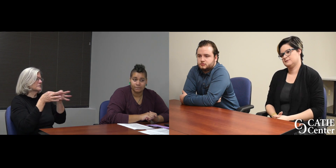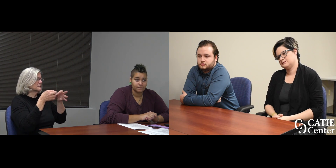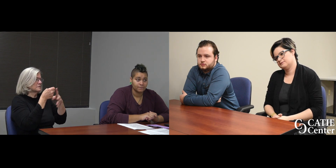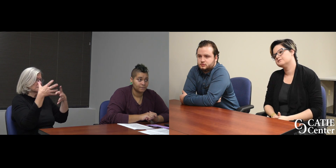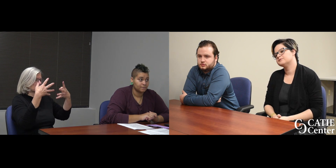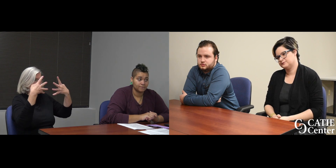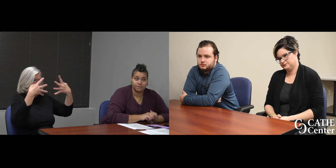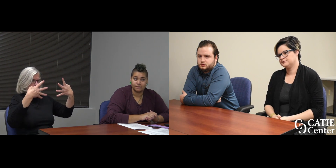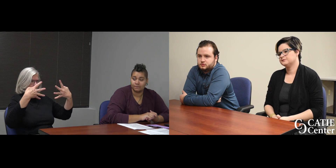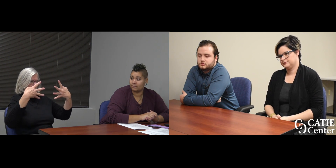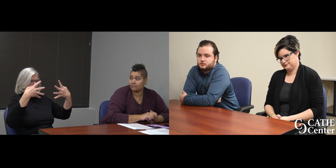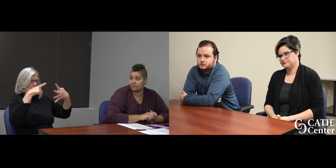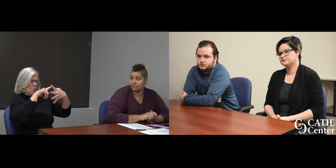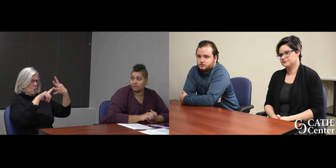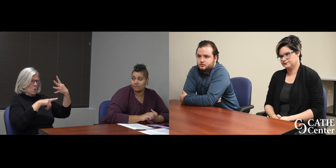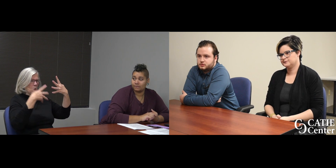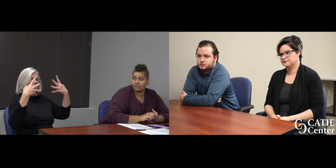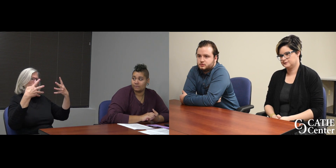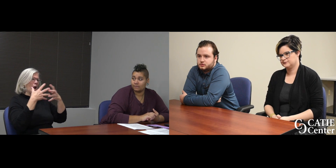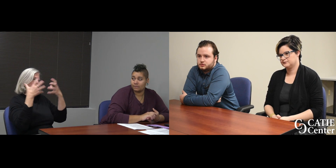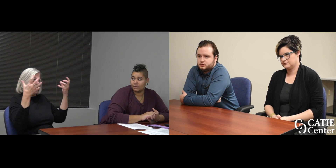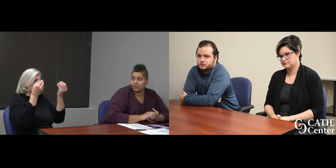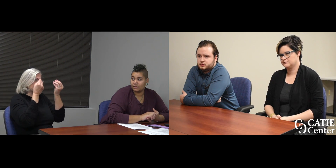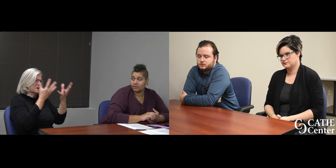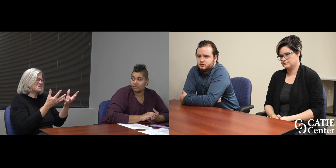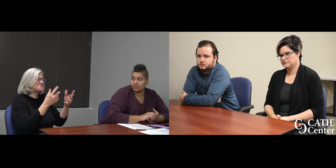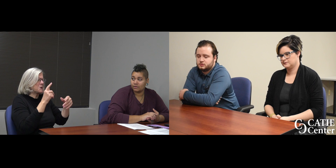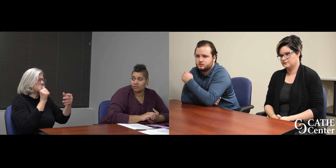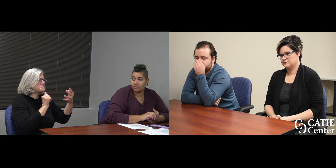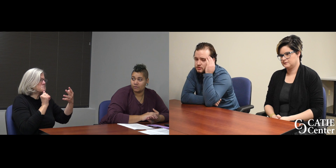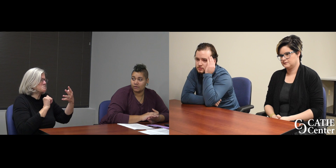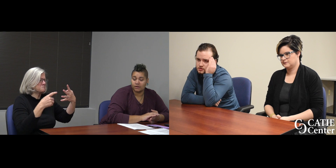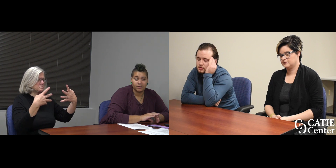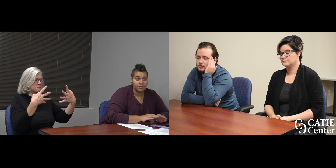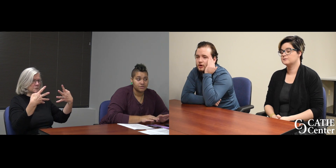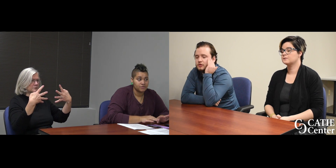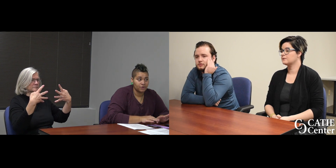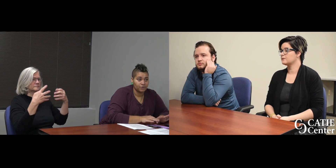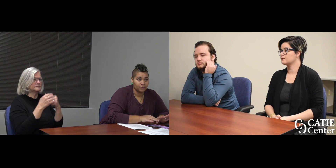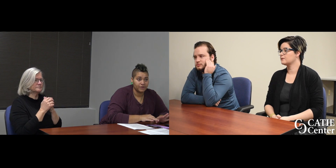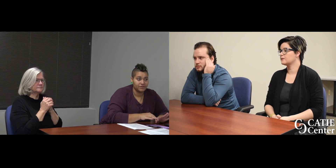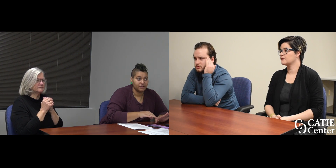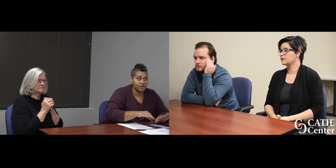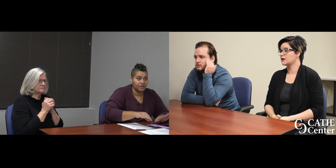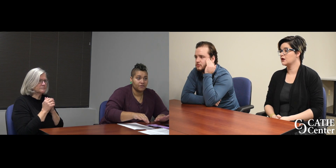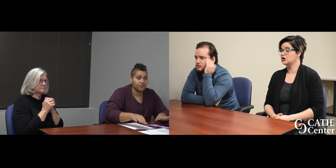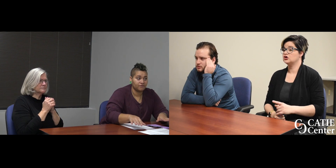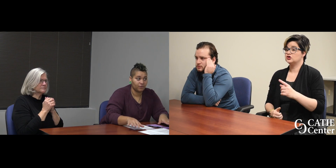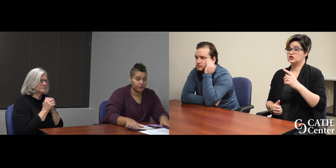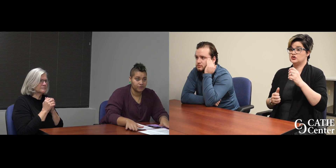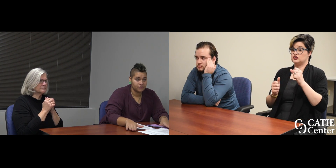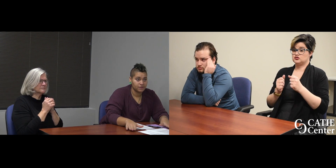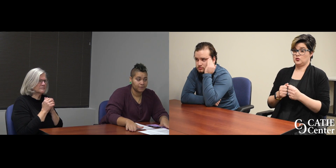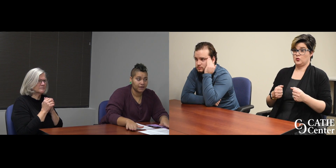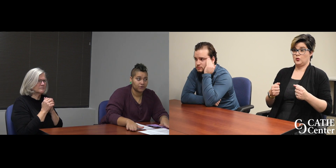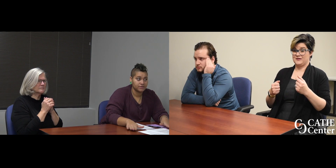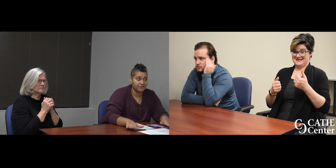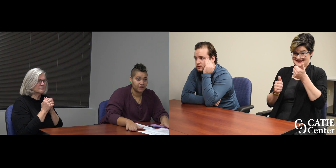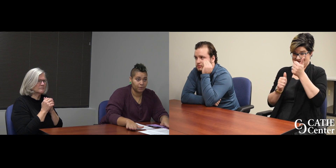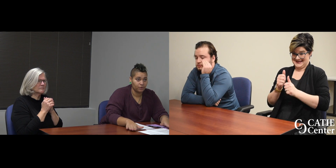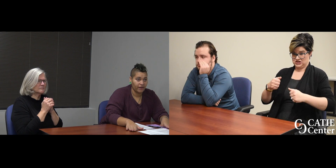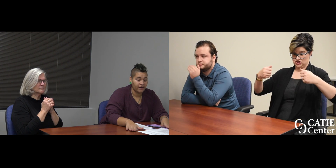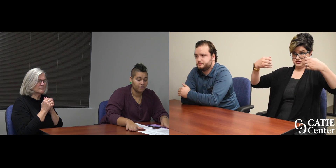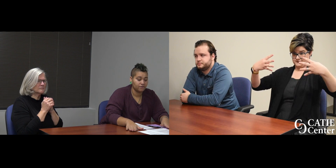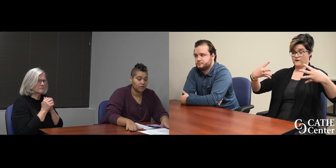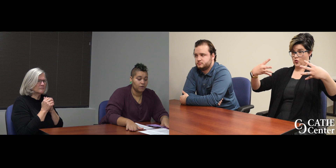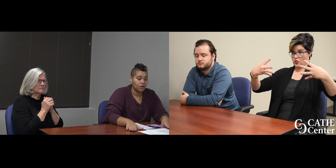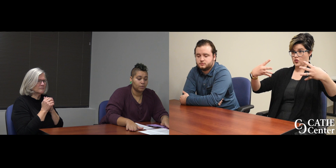Okay, so with the four subcategories that they both have,